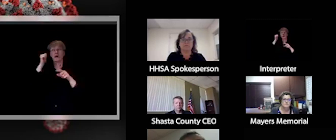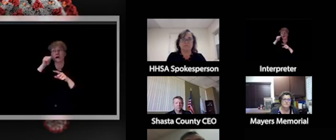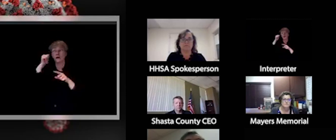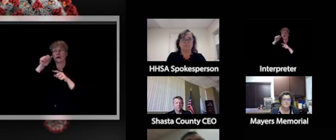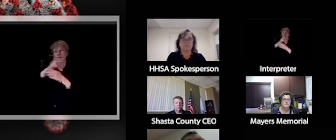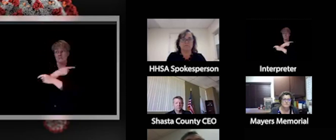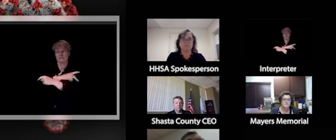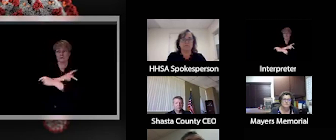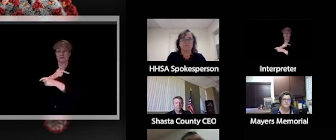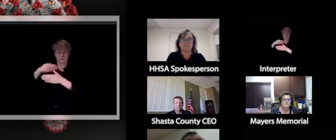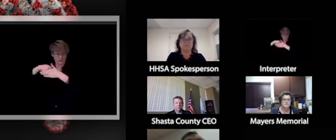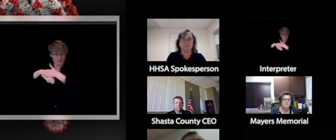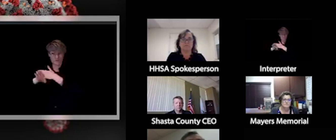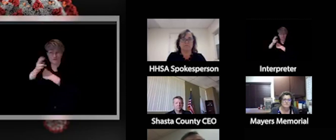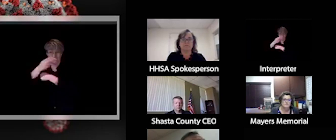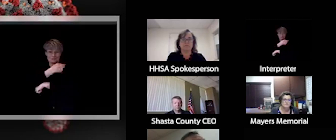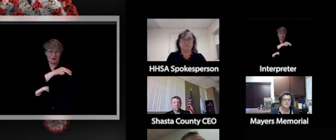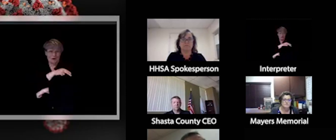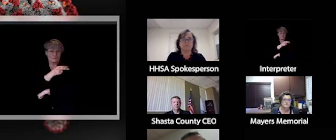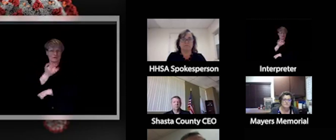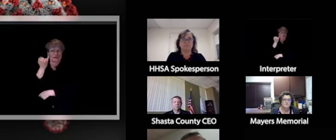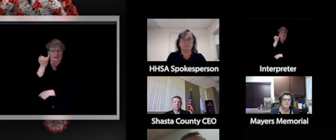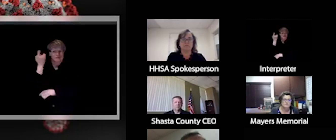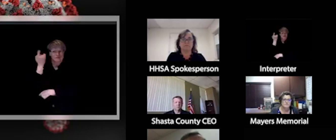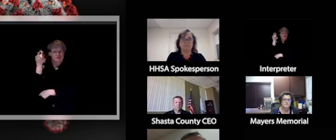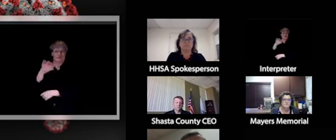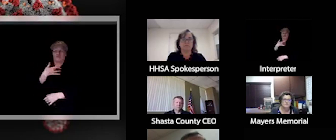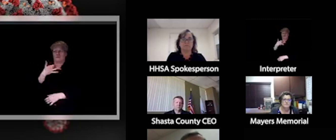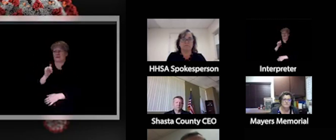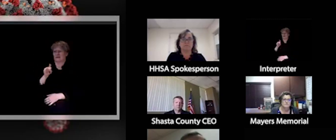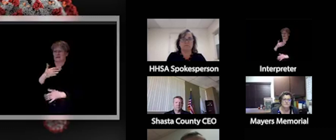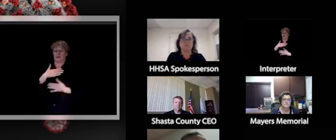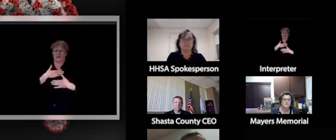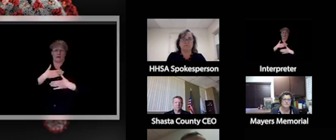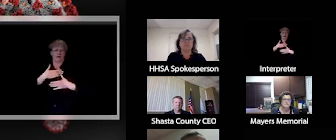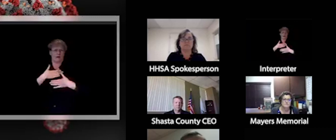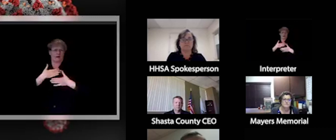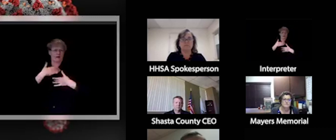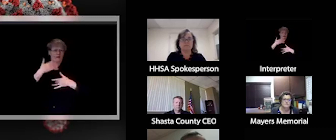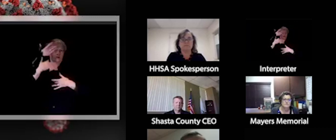would have a suspicion of any type of respiratory or viral illness. You know, many of those